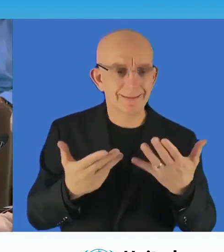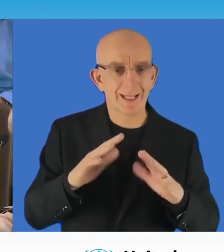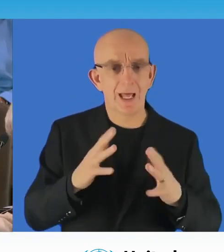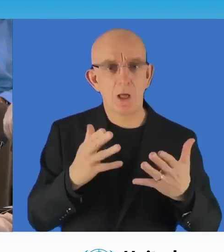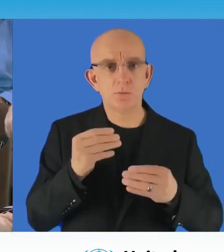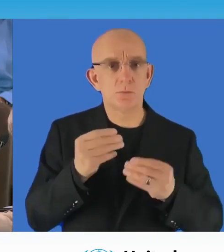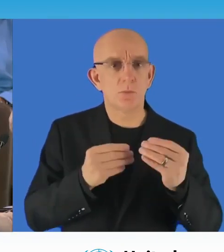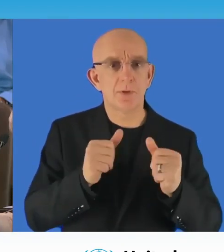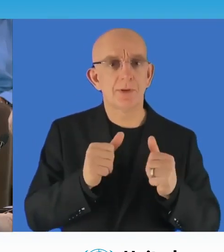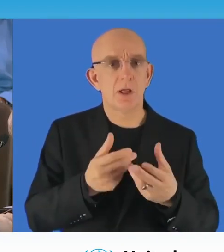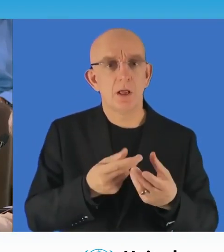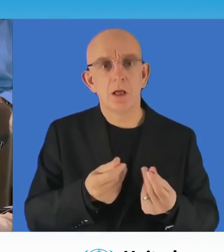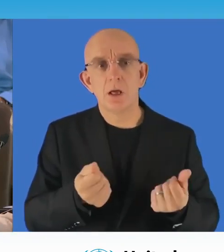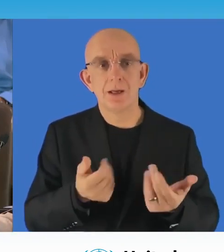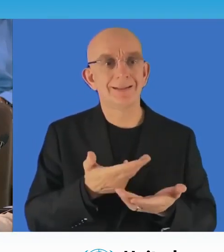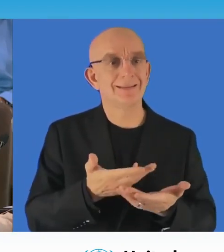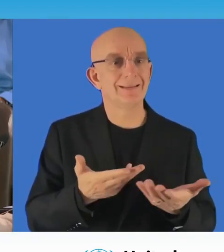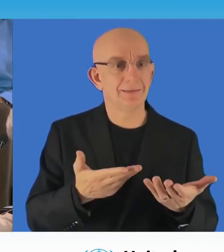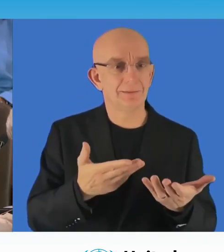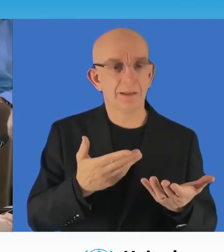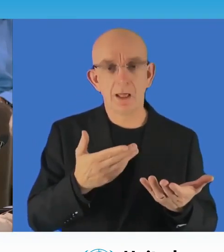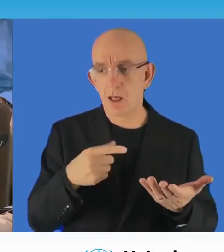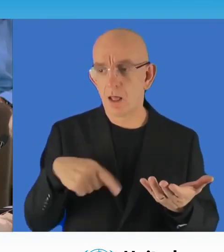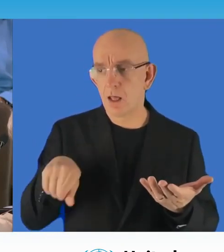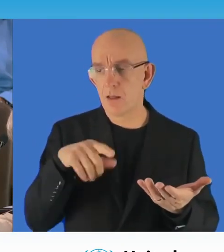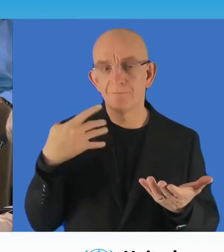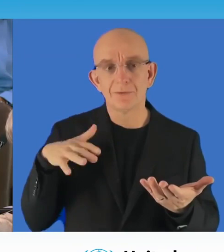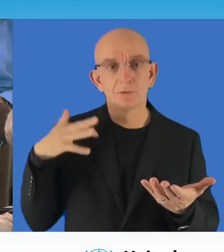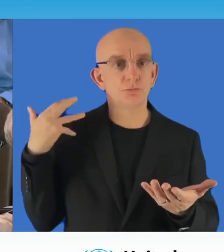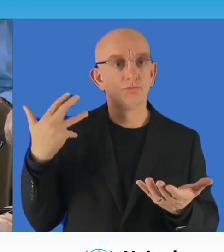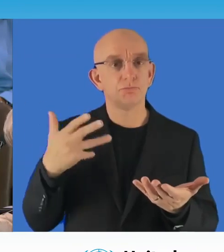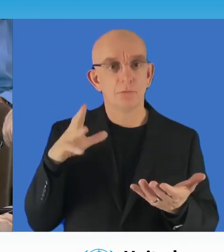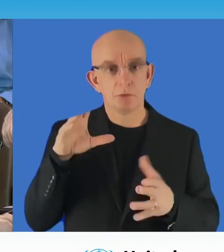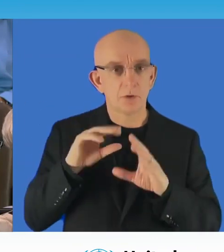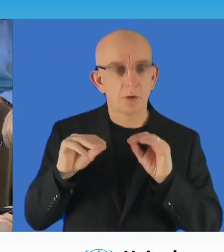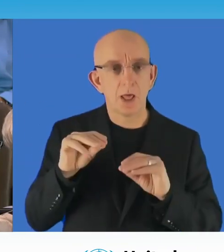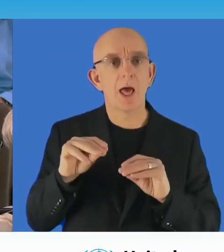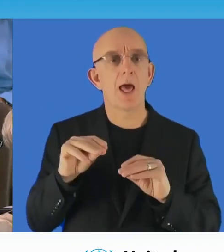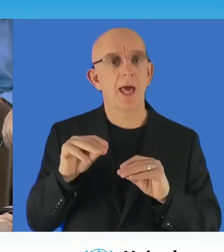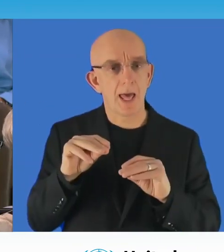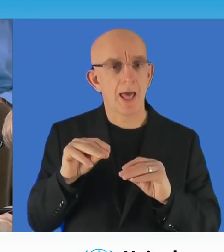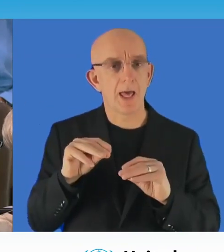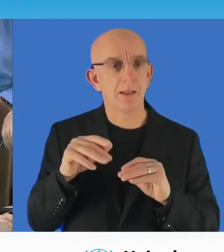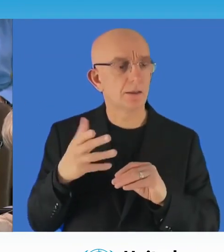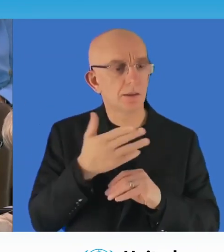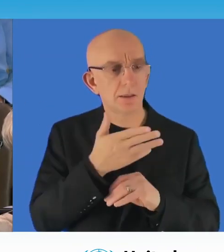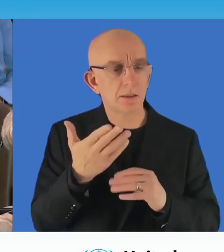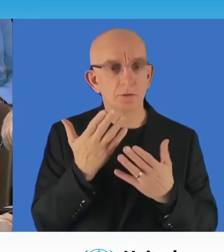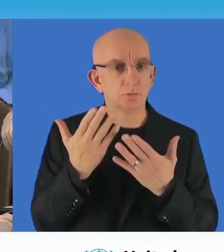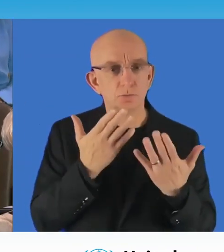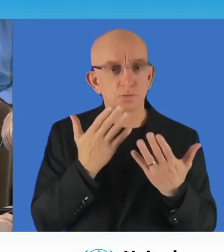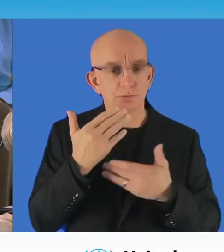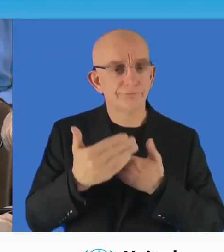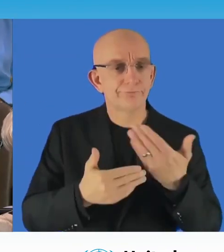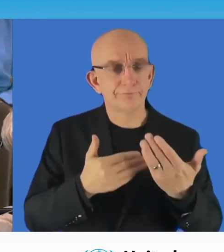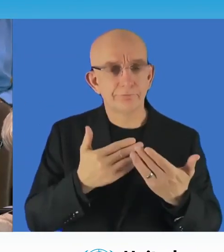the students relating to meaningful inclusions of young people to transform an education in